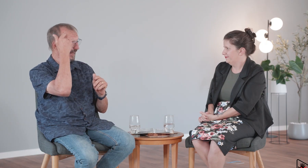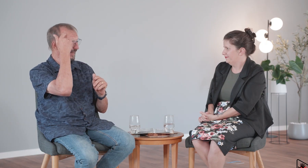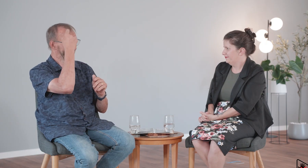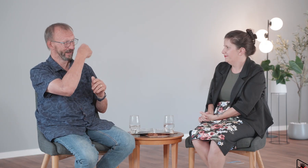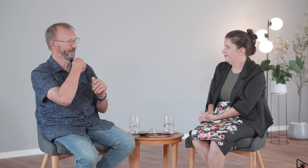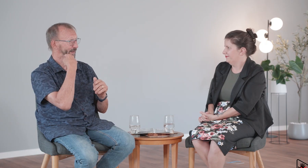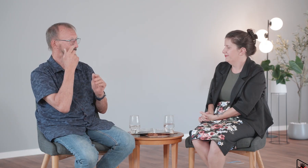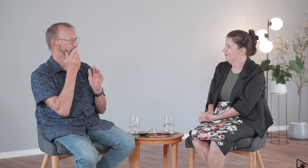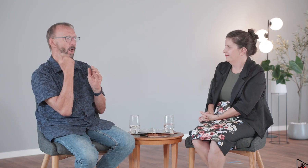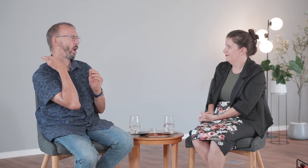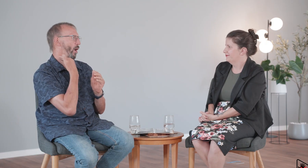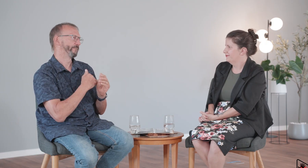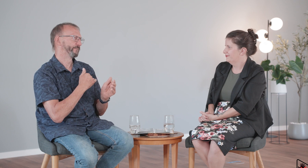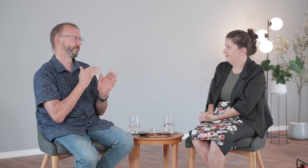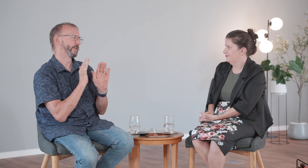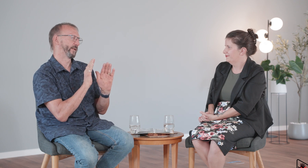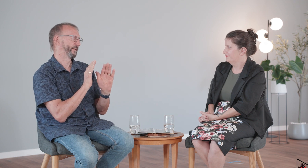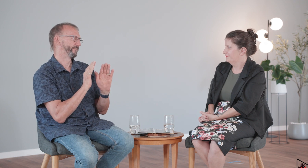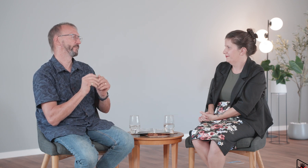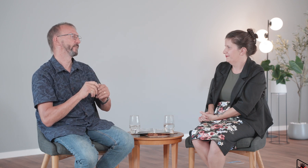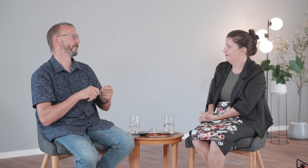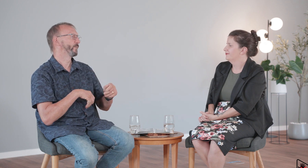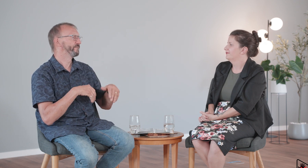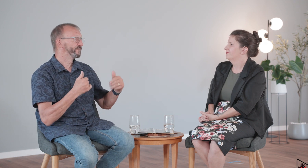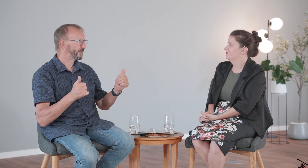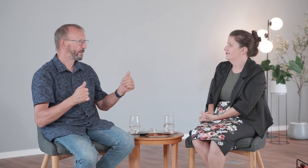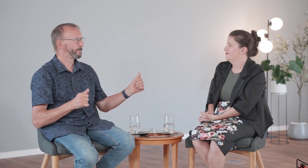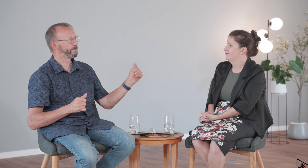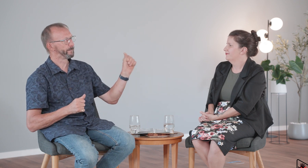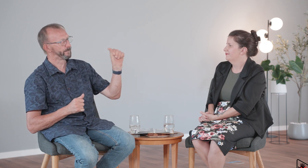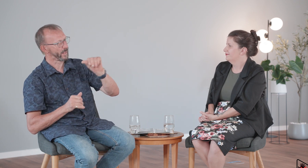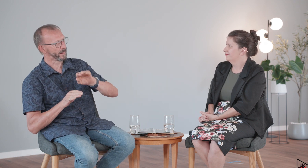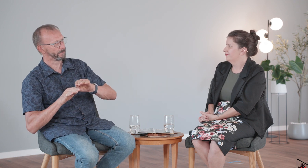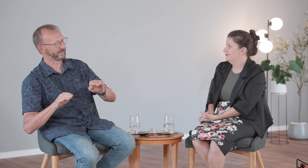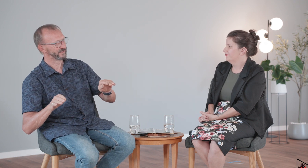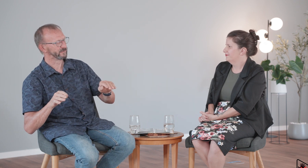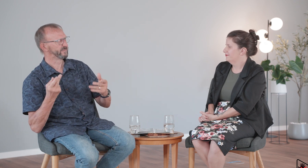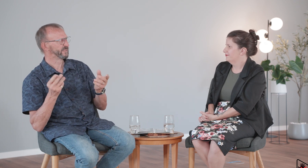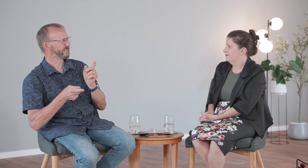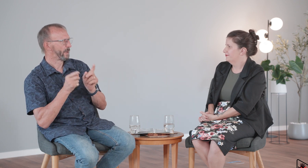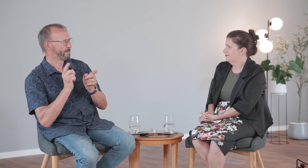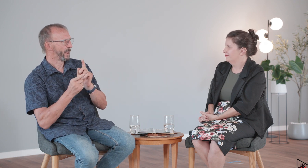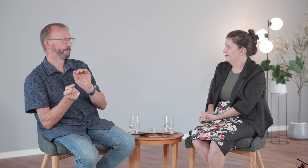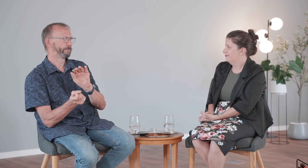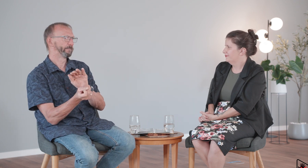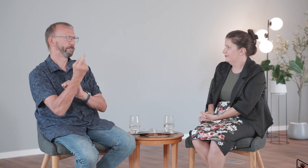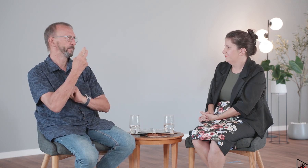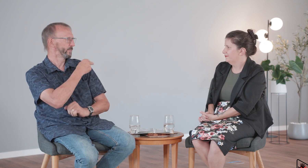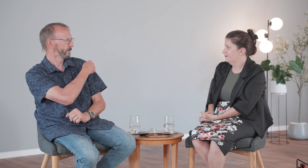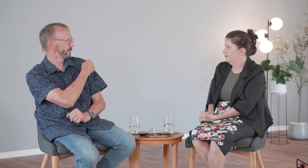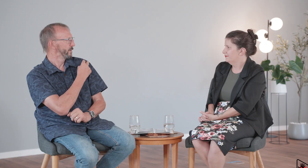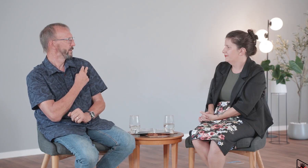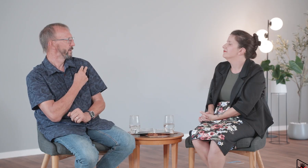big. And so you had to leave the heads on and then you would leave them on until you came back to the